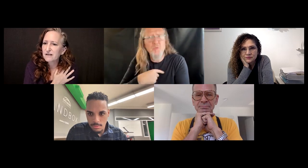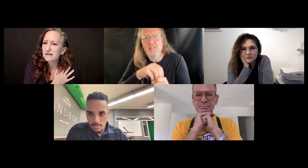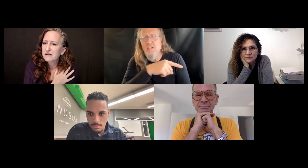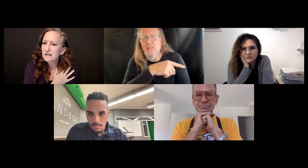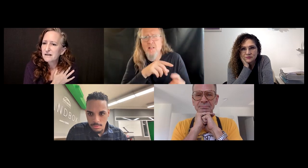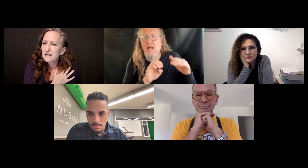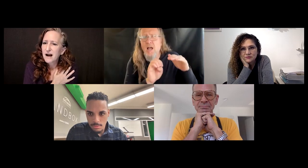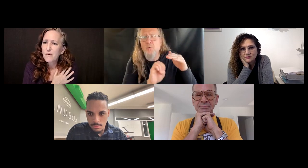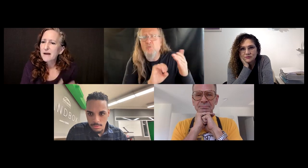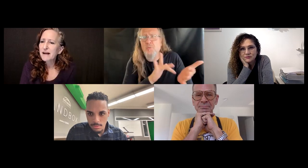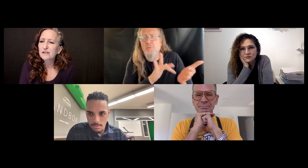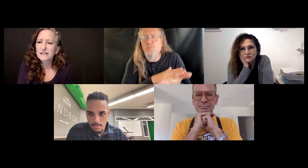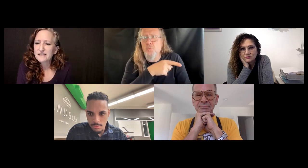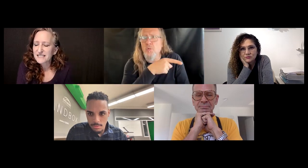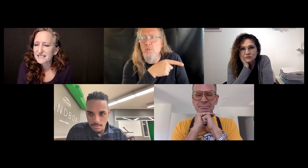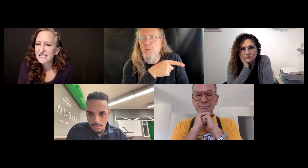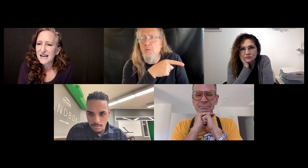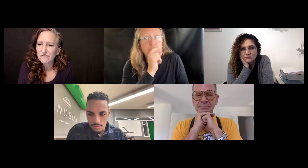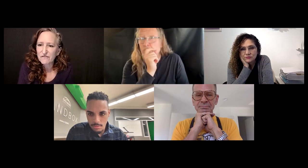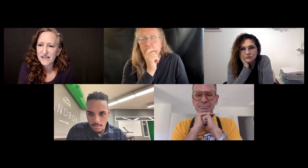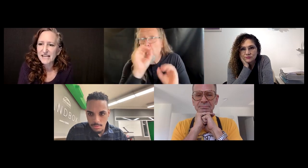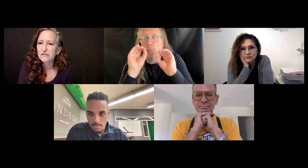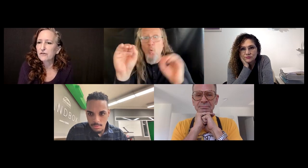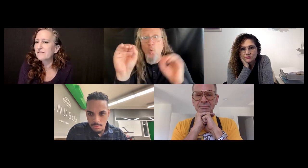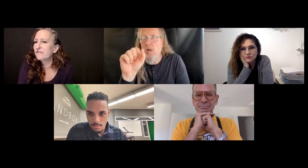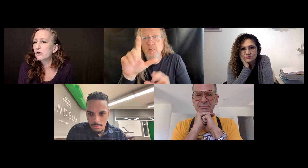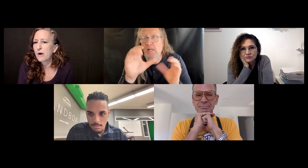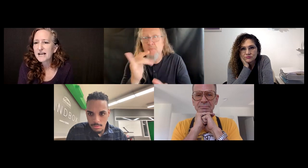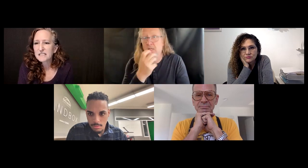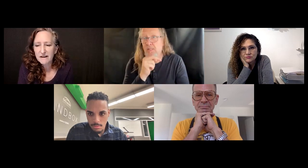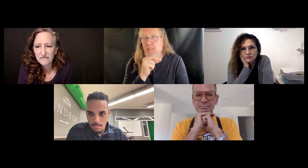Why am I learning this? At the age 44. Why is my father learning this in his 70's?